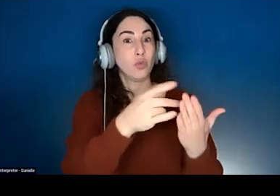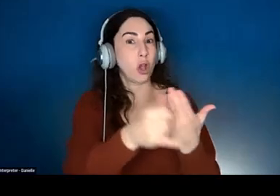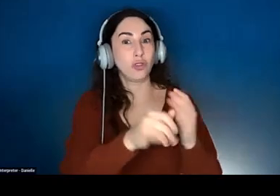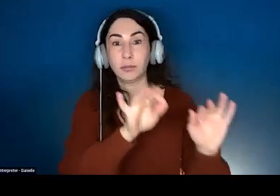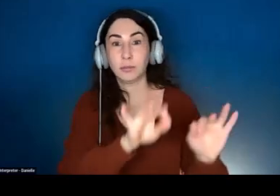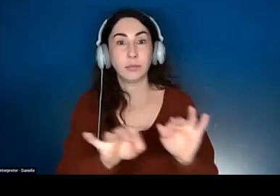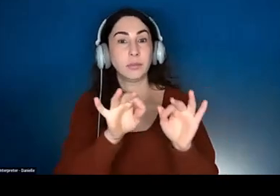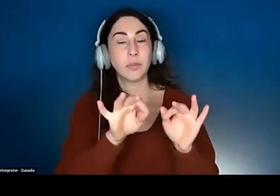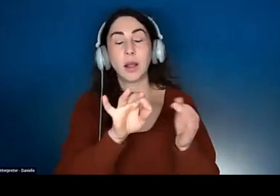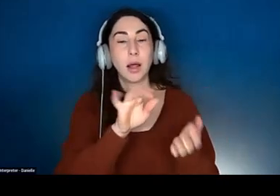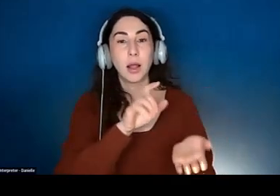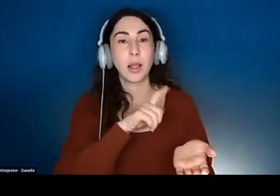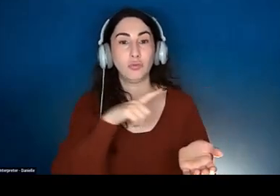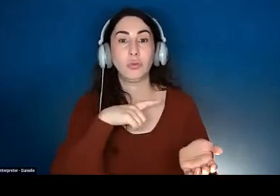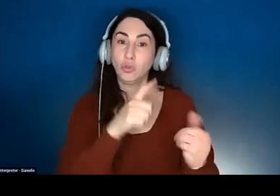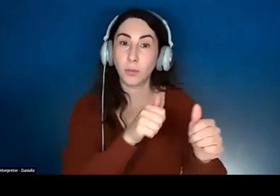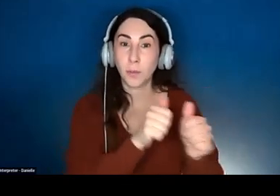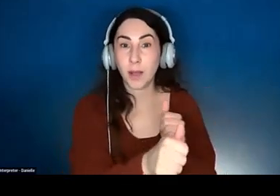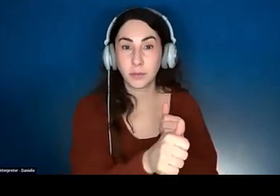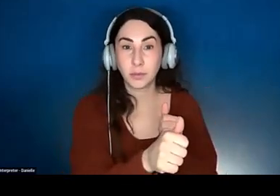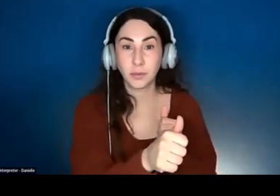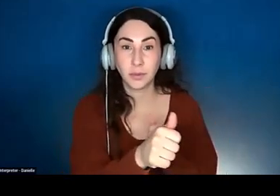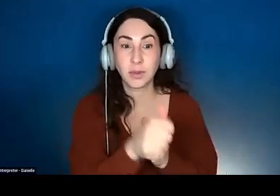legislation was passed. Mark McClellan then went